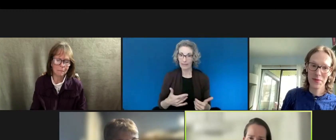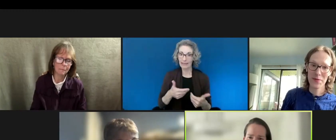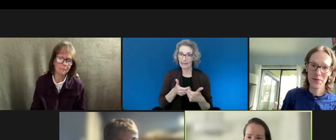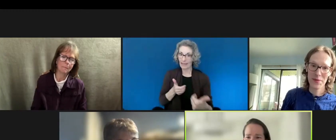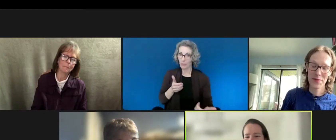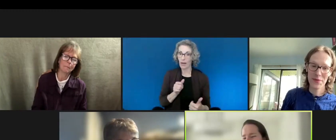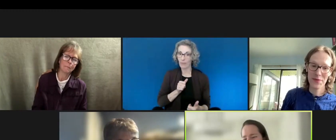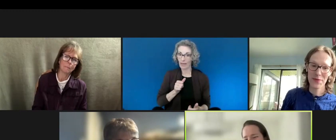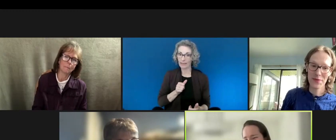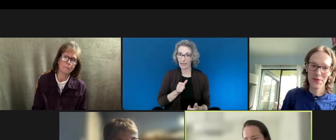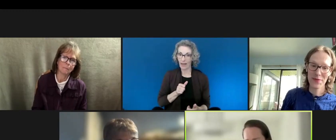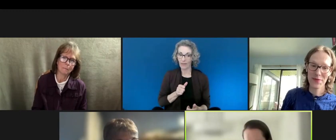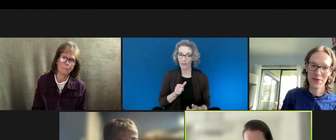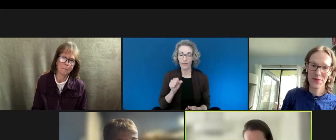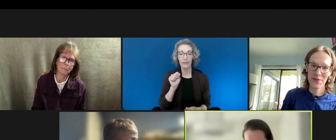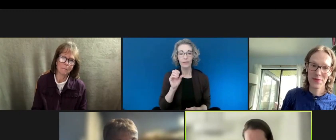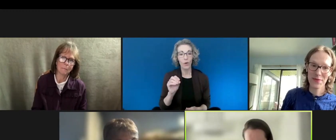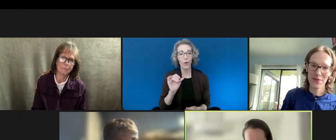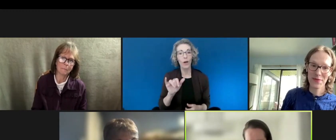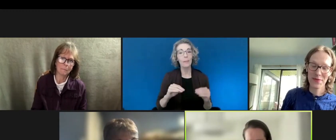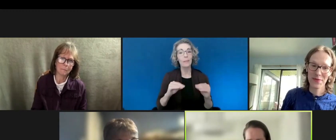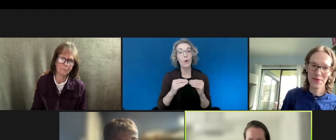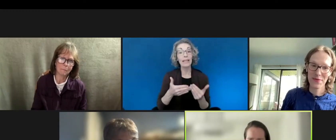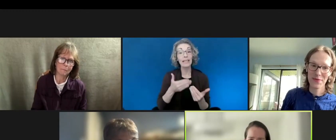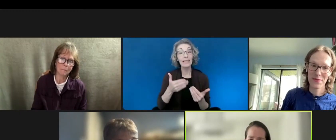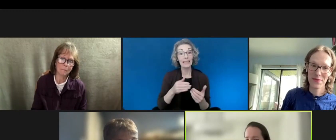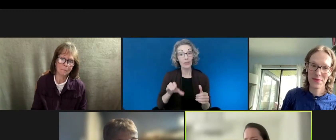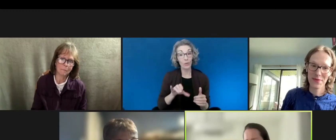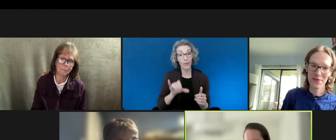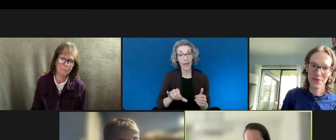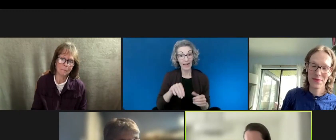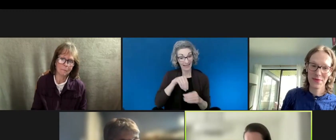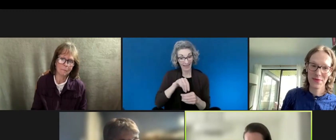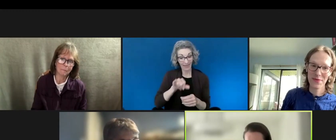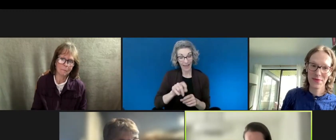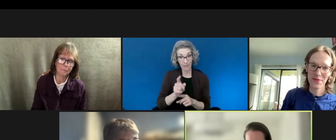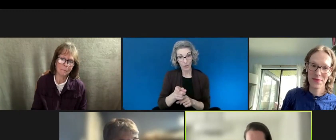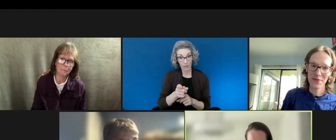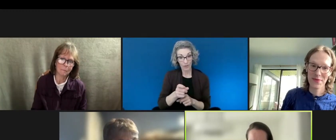And so, [LAUGH] it was easier to do that in that moment, but